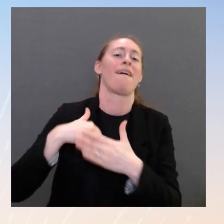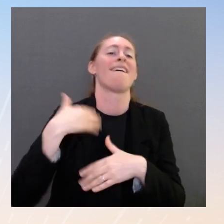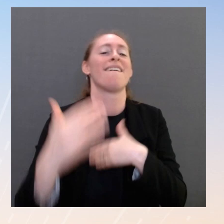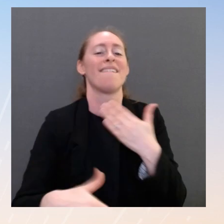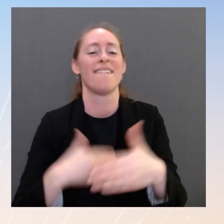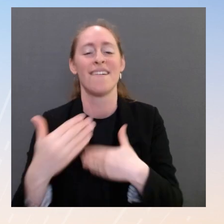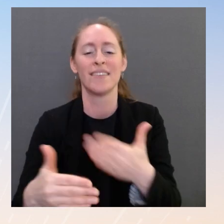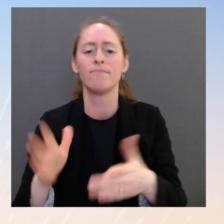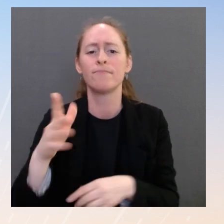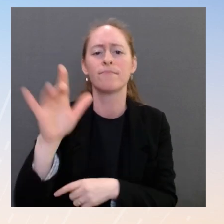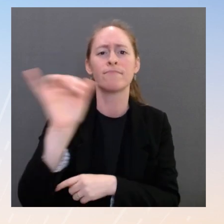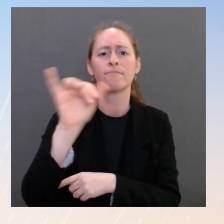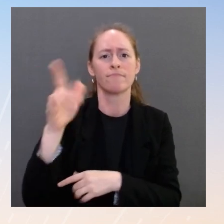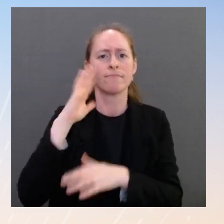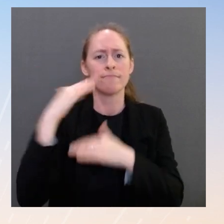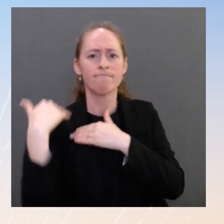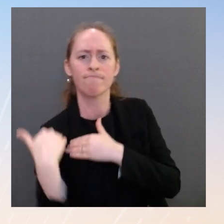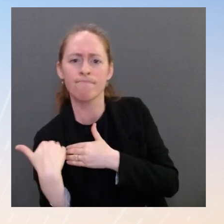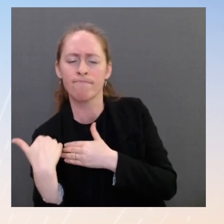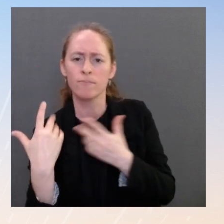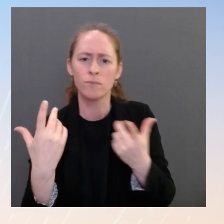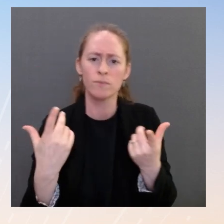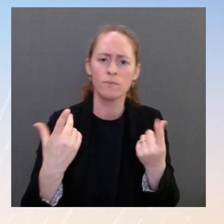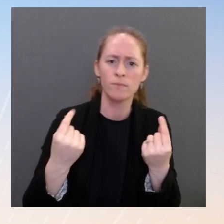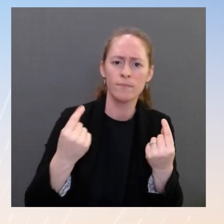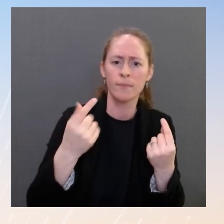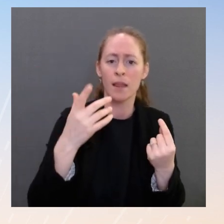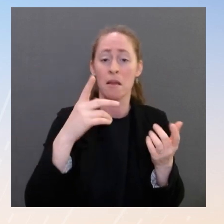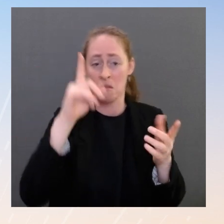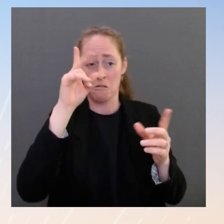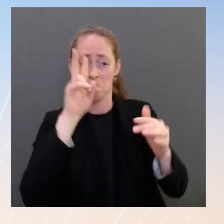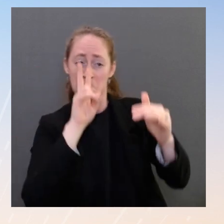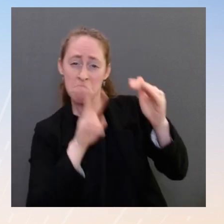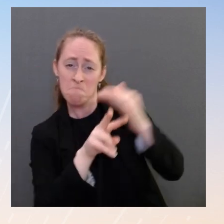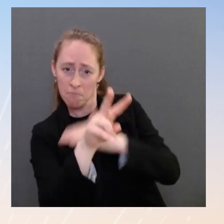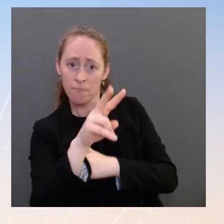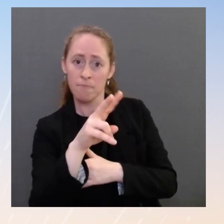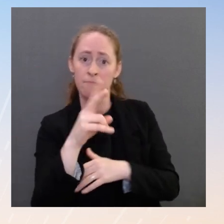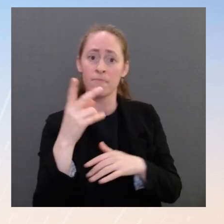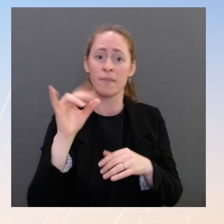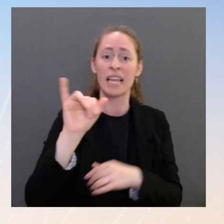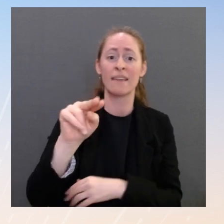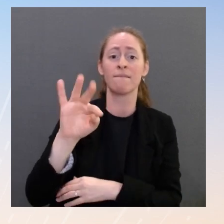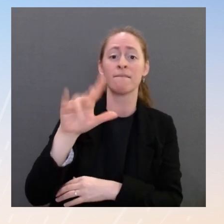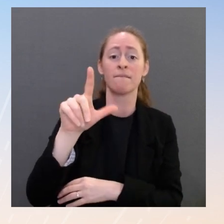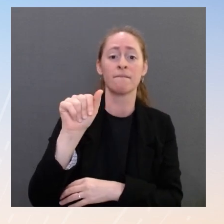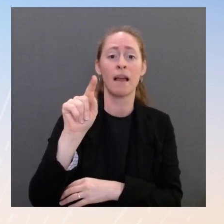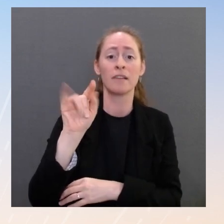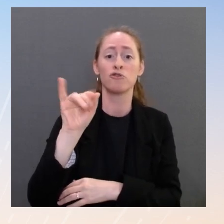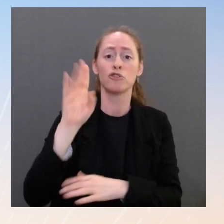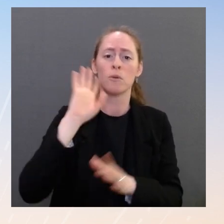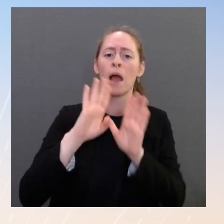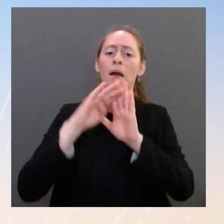and moderate before the end of the year. But how the American people experience inflation is costs, as you noted, whether it's at the grocery store